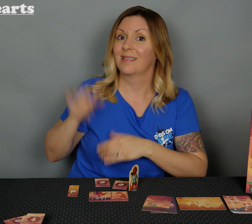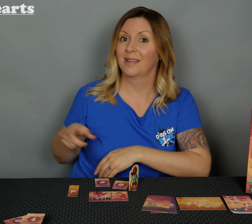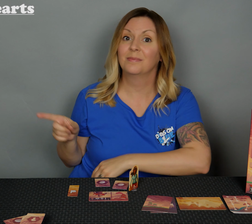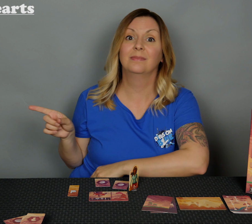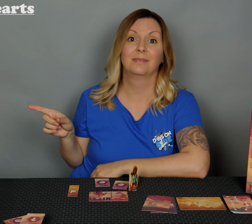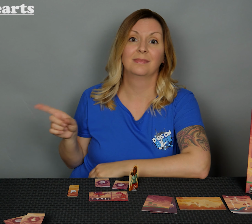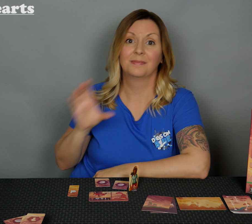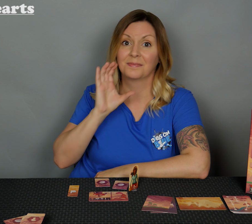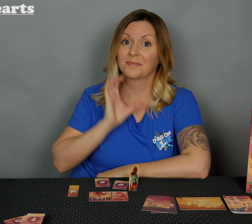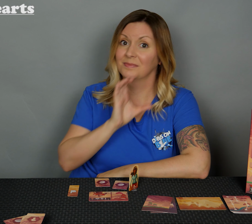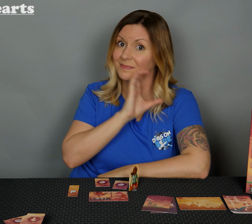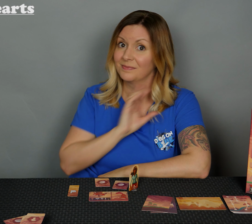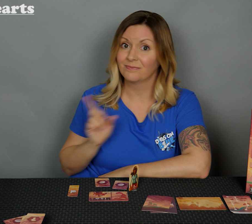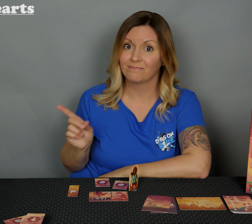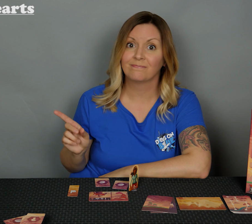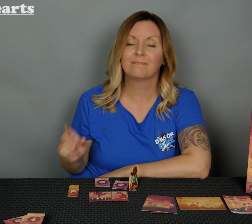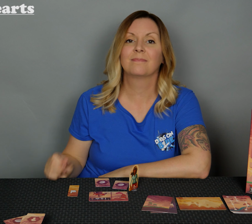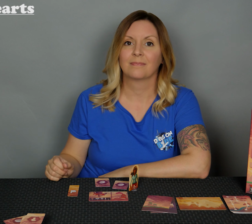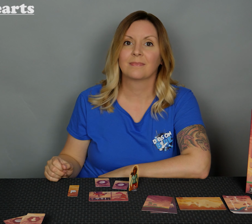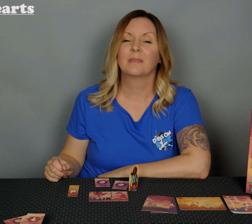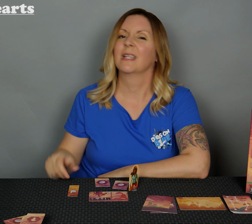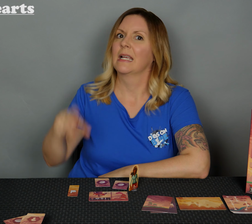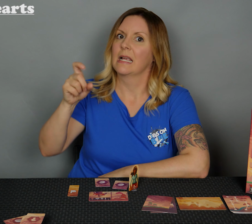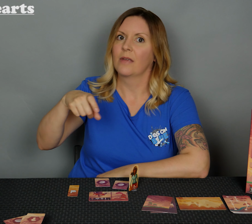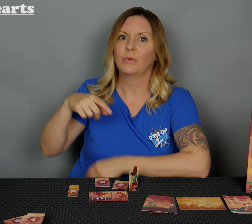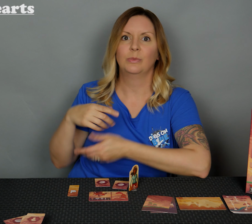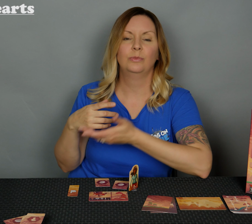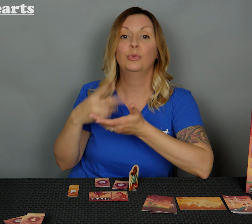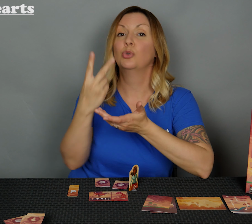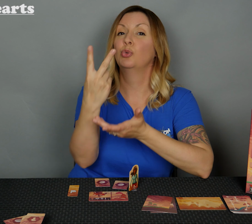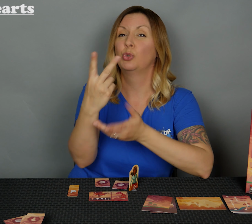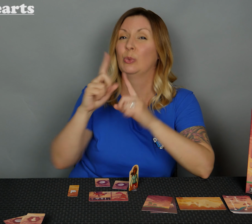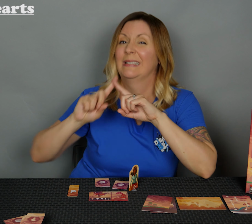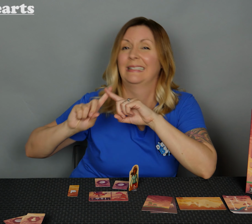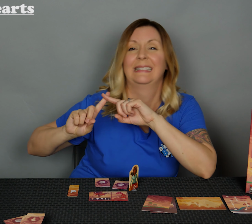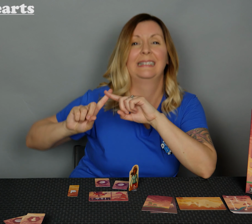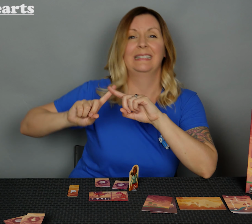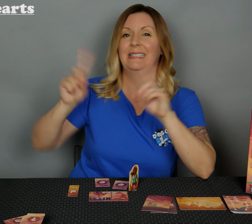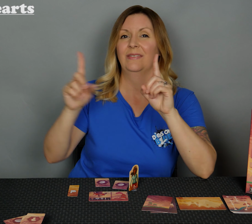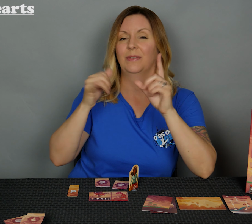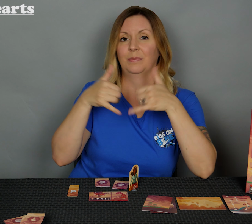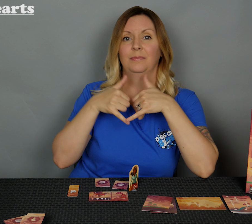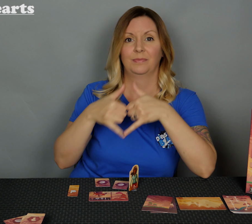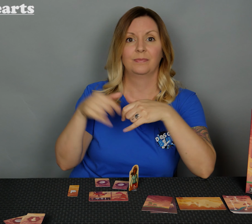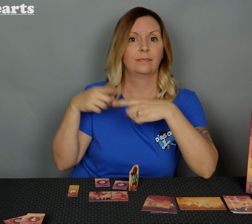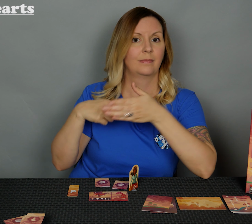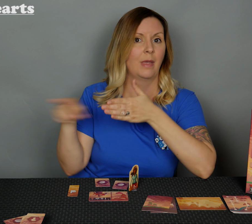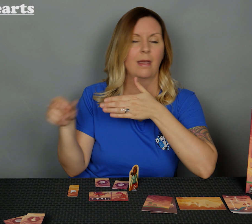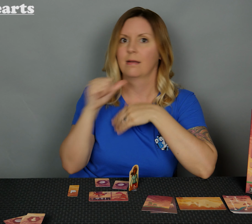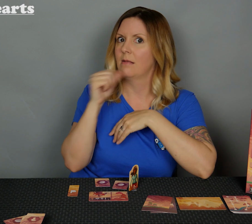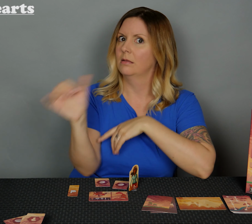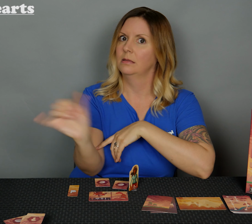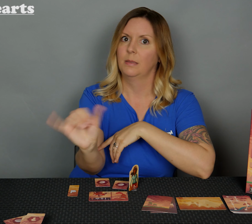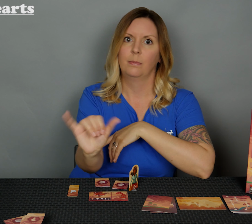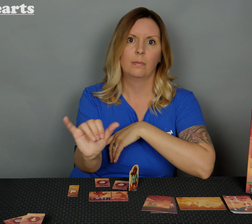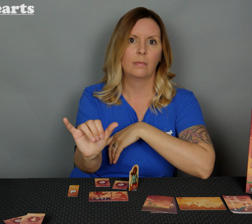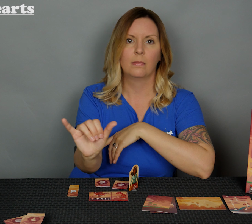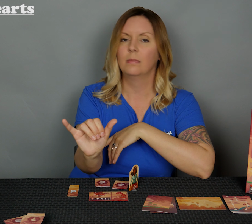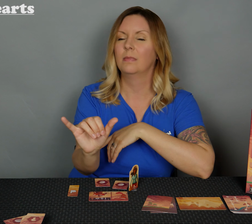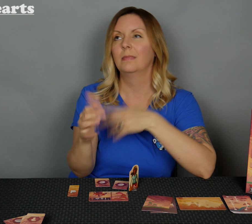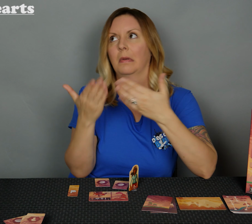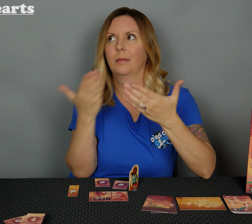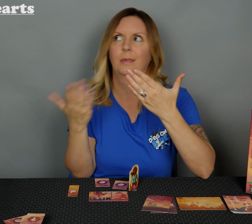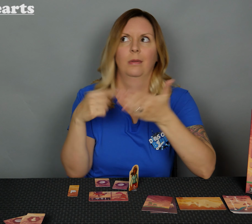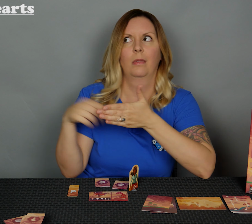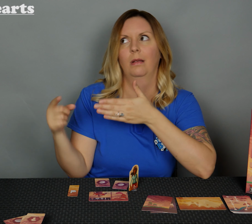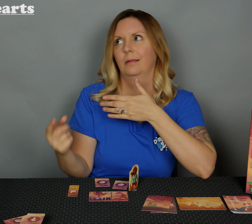For instance, to buy the cafe, you would need to pay two different types of treasure.